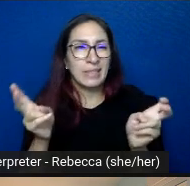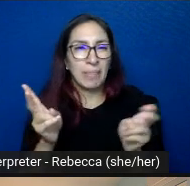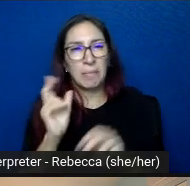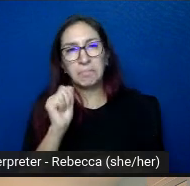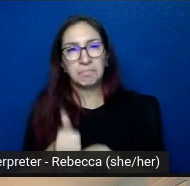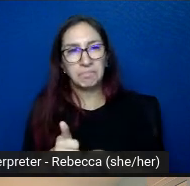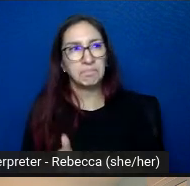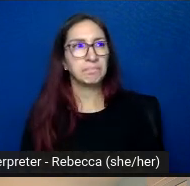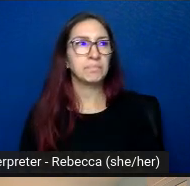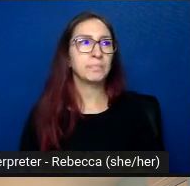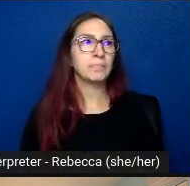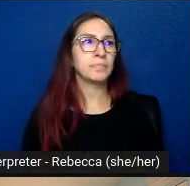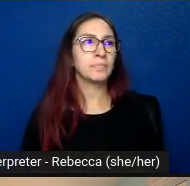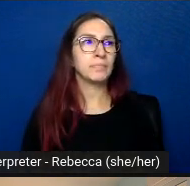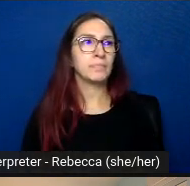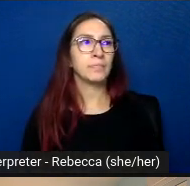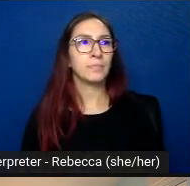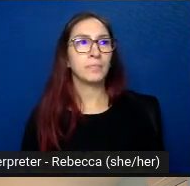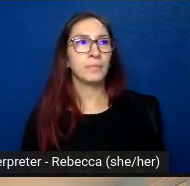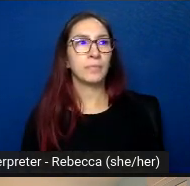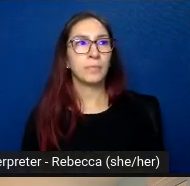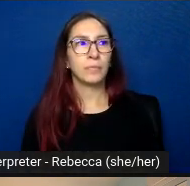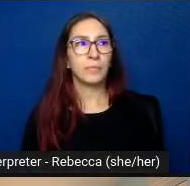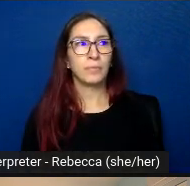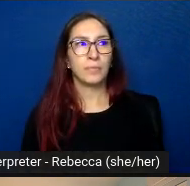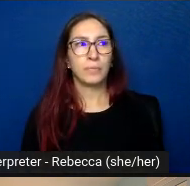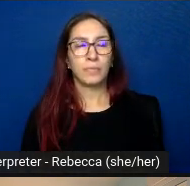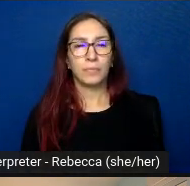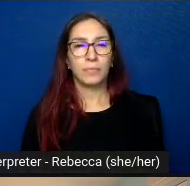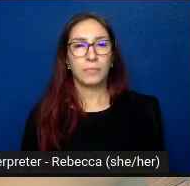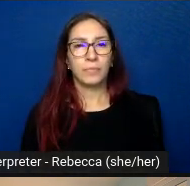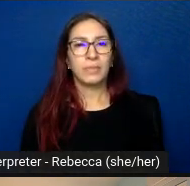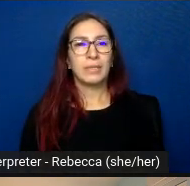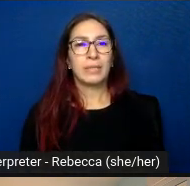with overrides like it over-ridded everything to make it accessible.